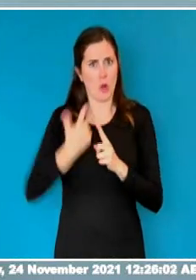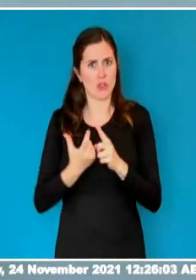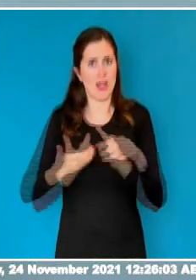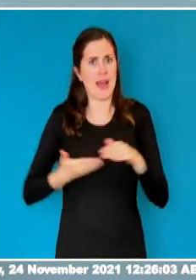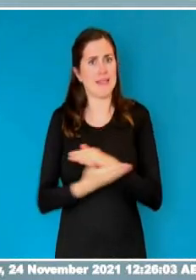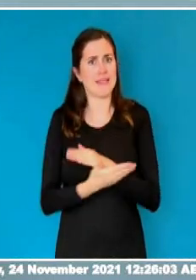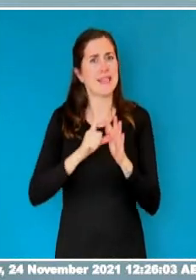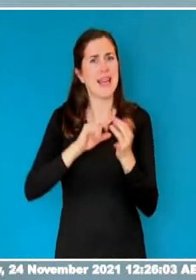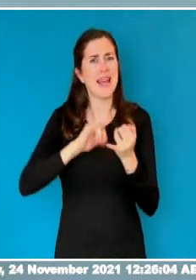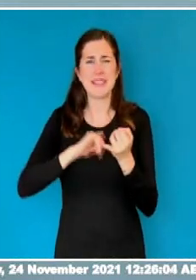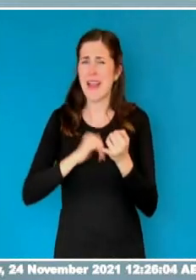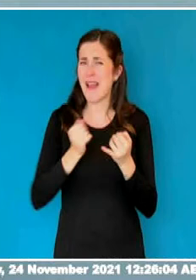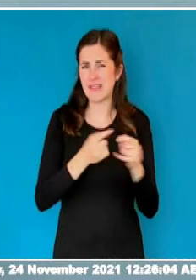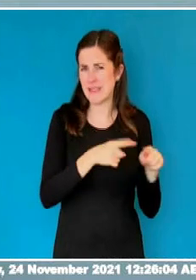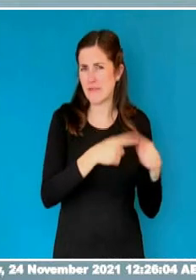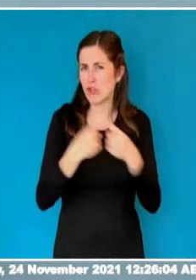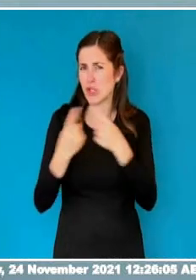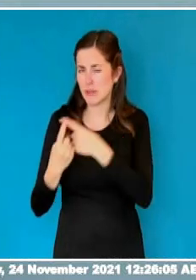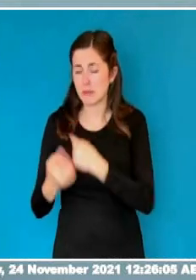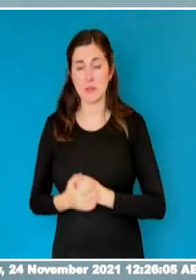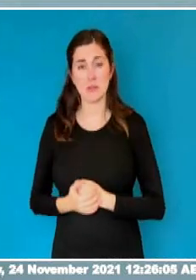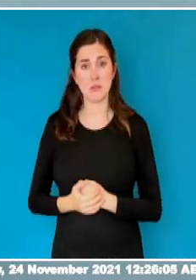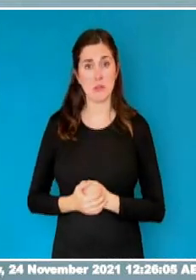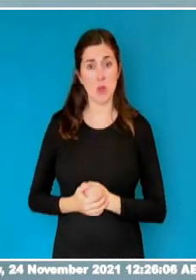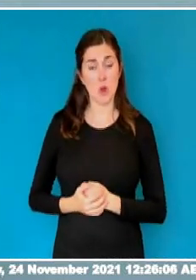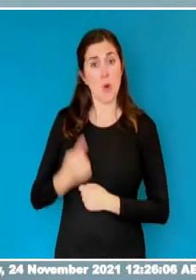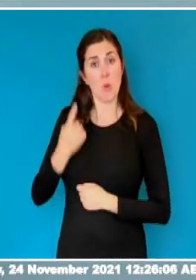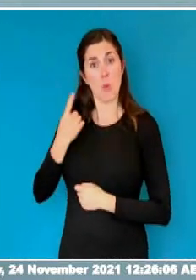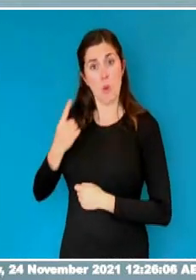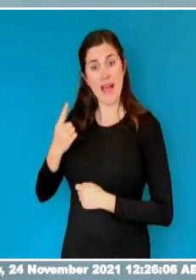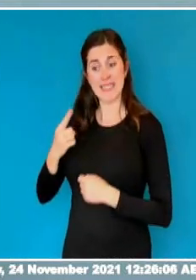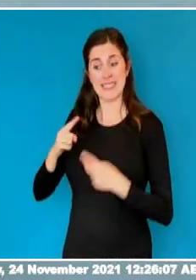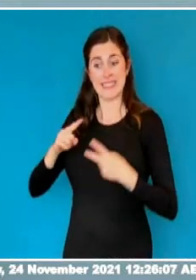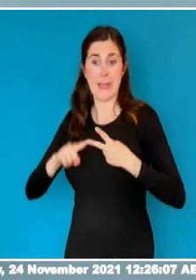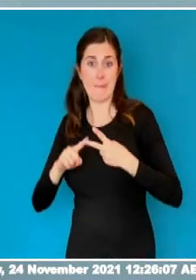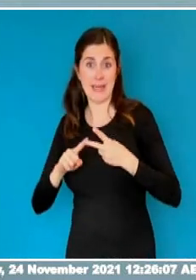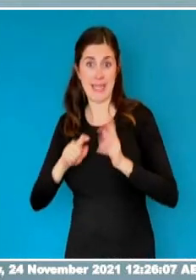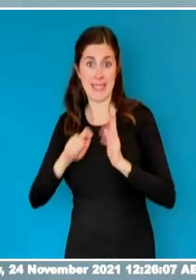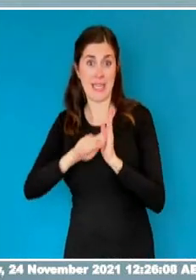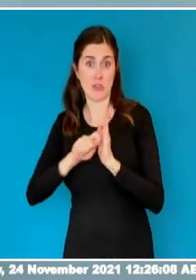things in place. For example, one of my colleagues is our disability champion so they